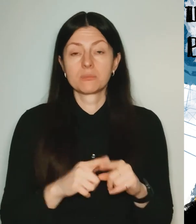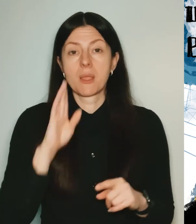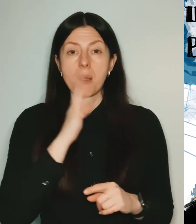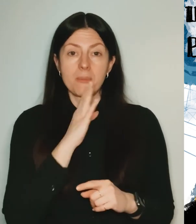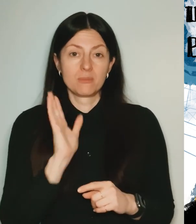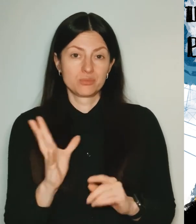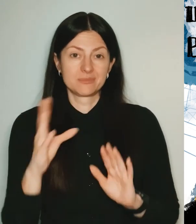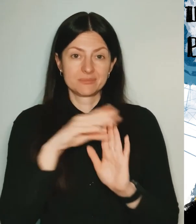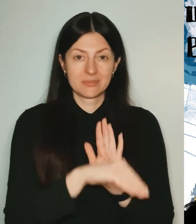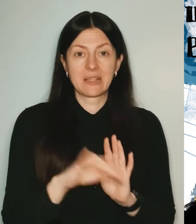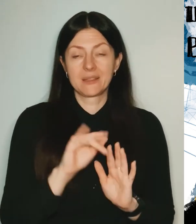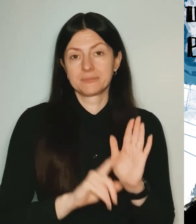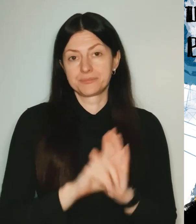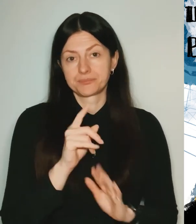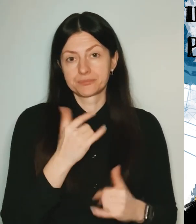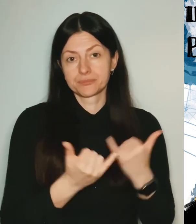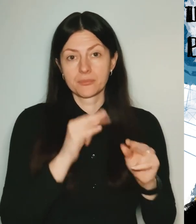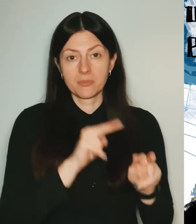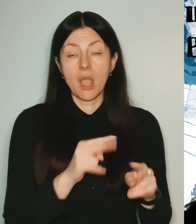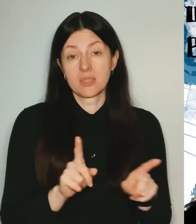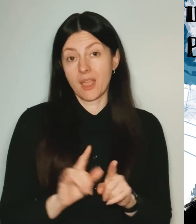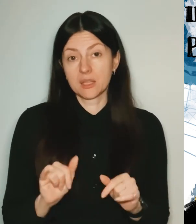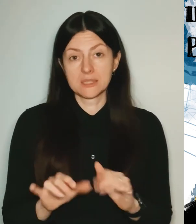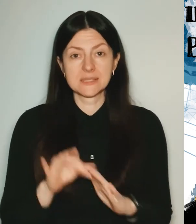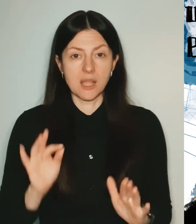So, she would go to take care of her. Eventually, that's what happened.